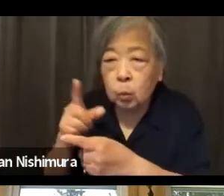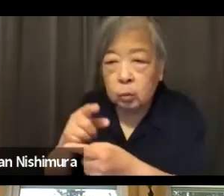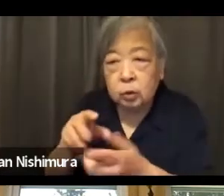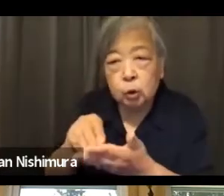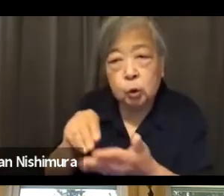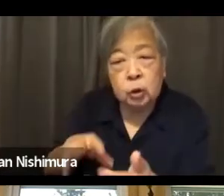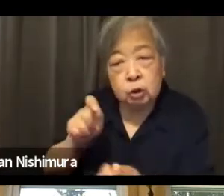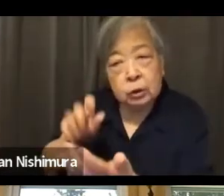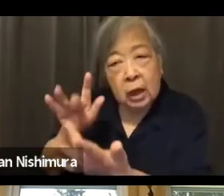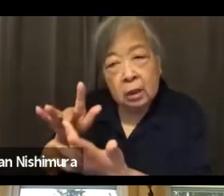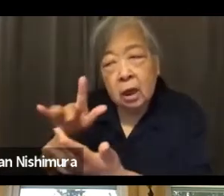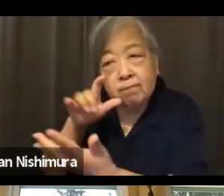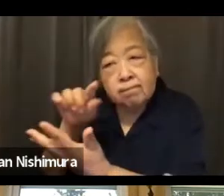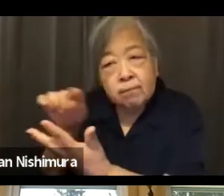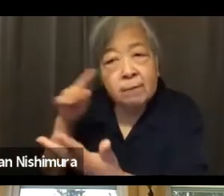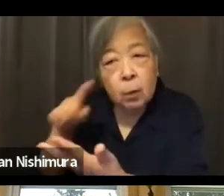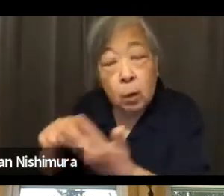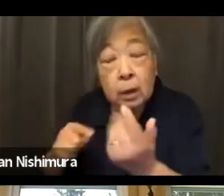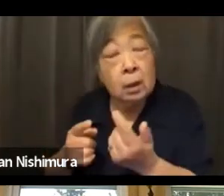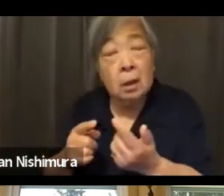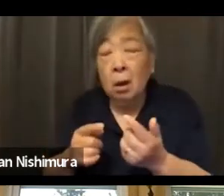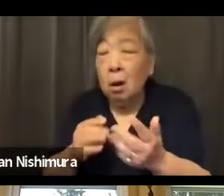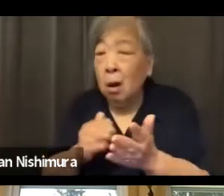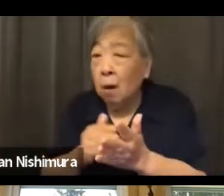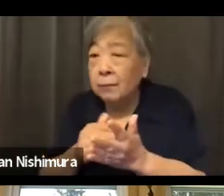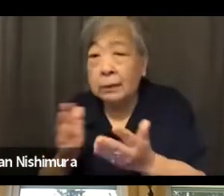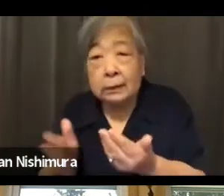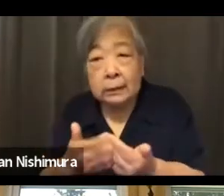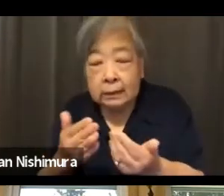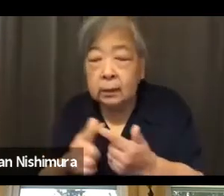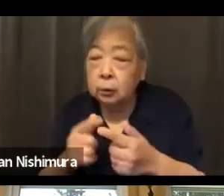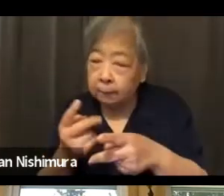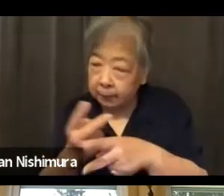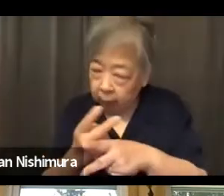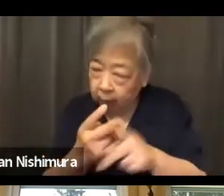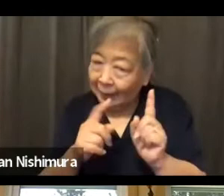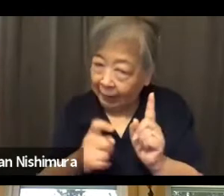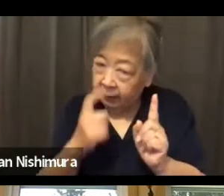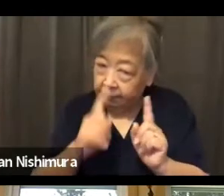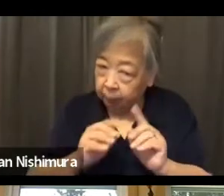Often it's easy to focus on sorting out the accommodation need and not facilitating the